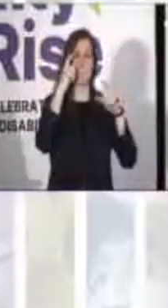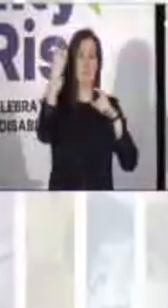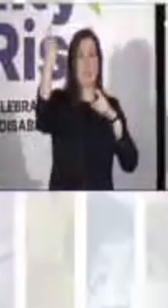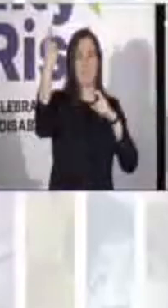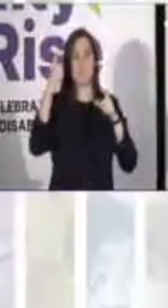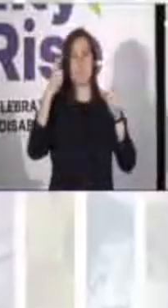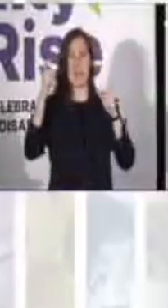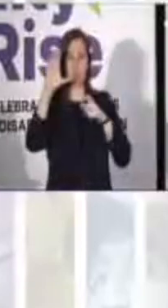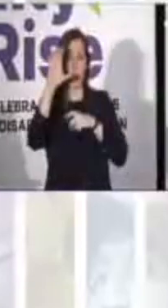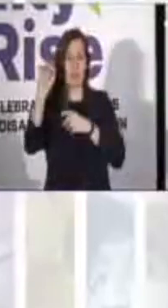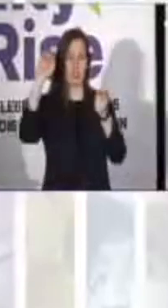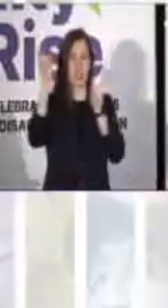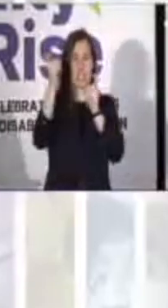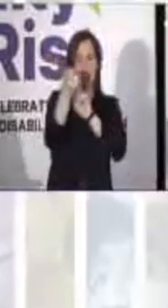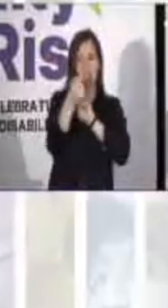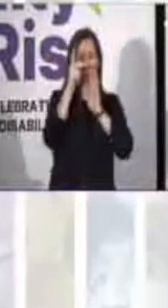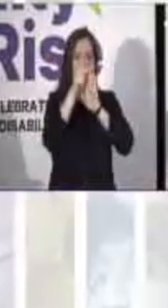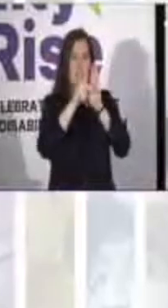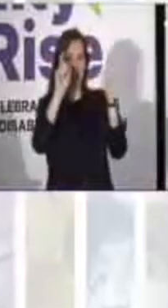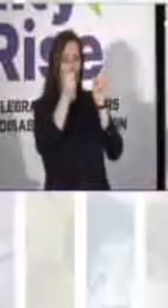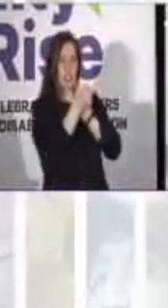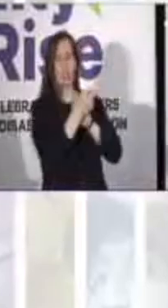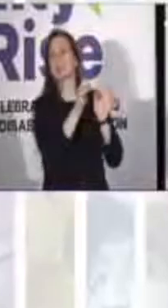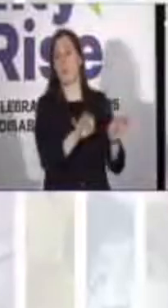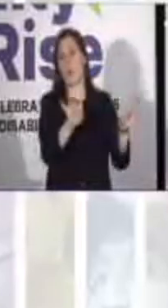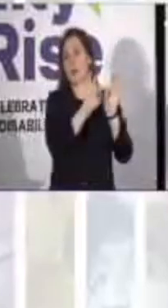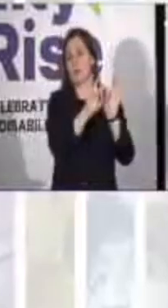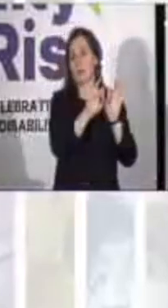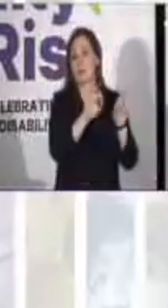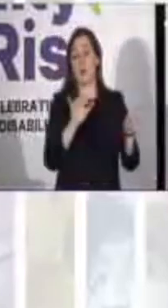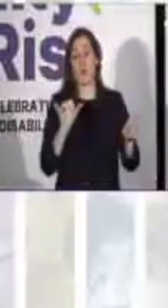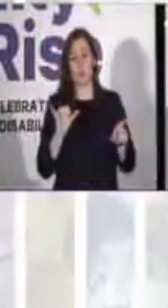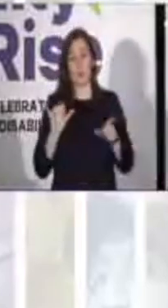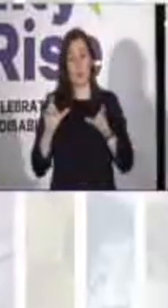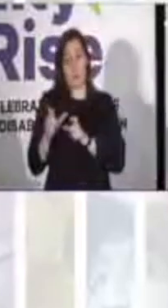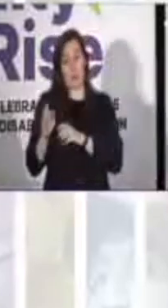THAT IS SUPER IMPORTANT BUT SMALL BUSINESSES ALSO HOLD A LOT OF POWER